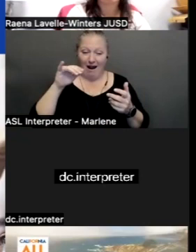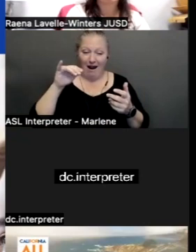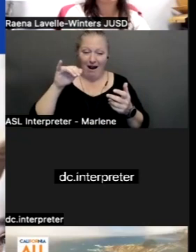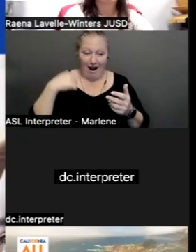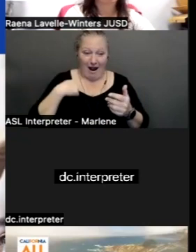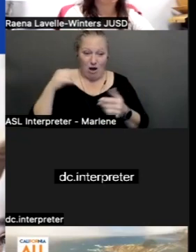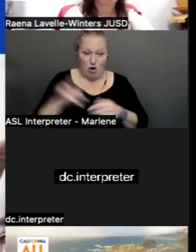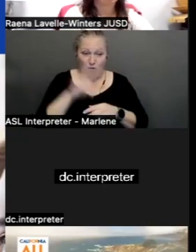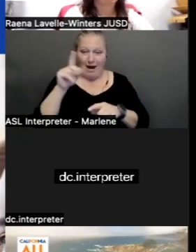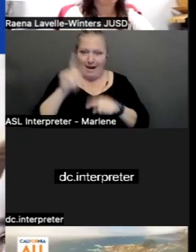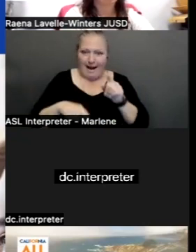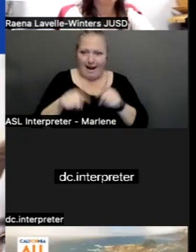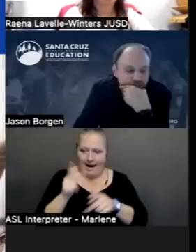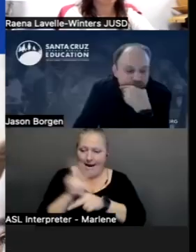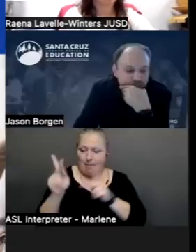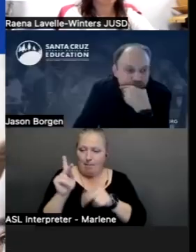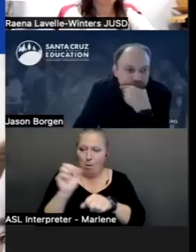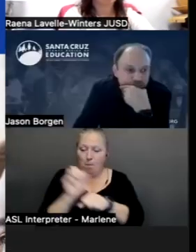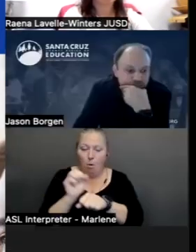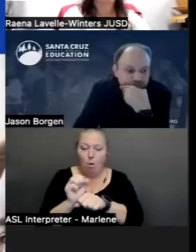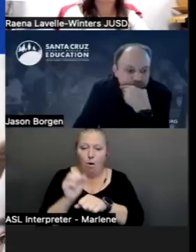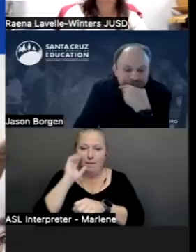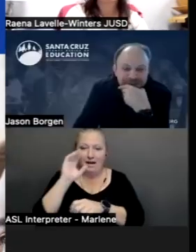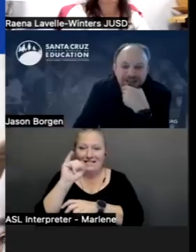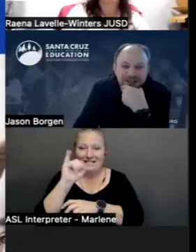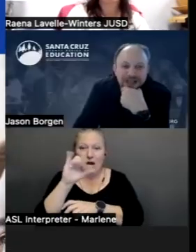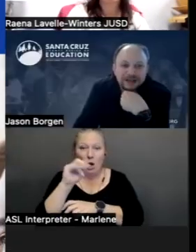keep people employed because Silicon Valley is taking them faster then I can get them through